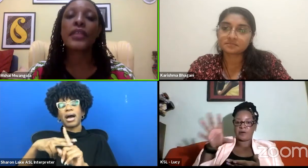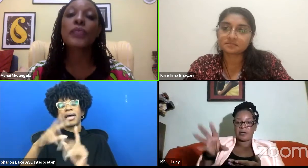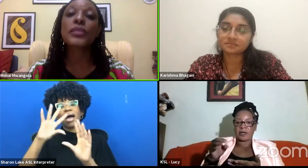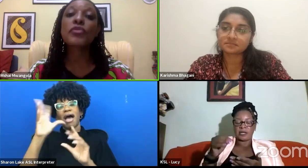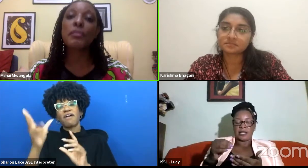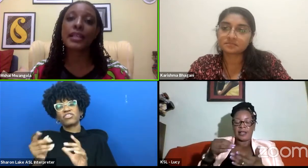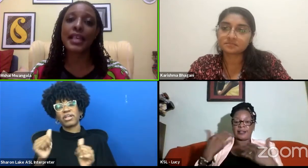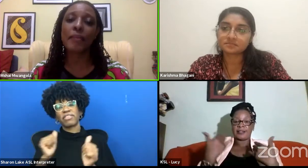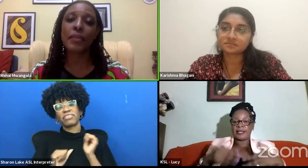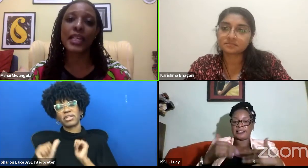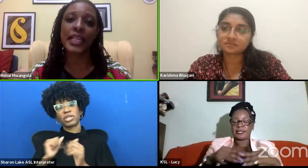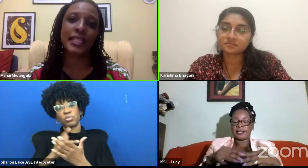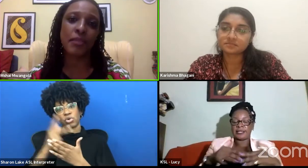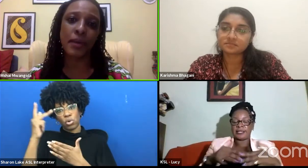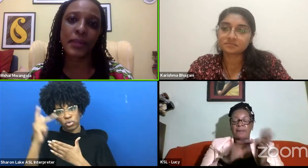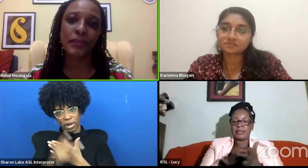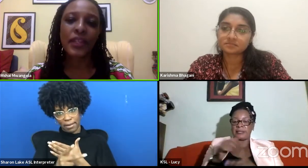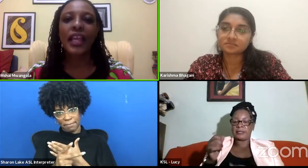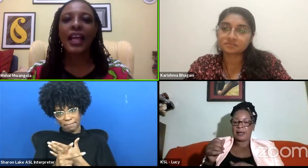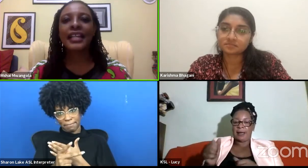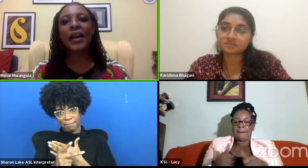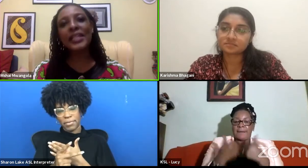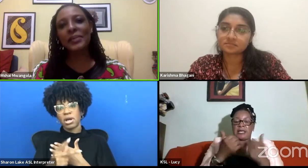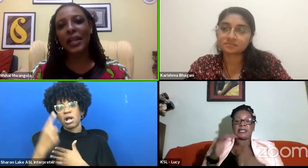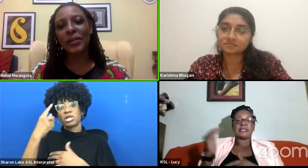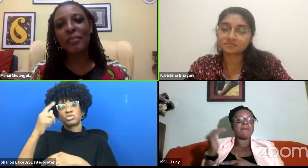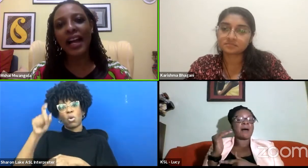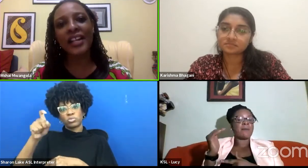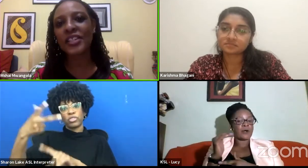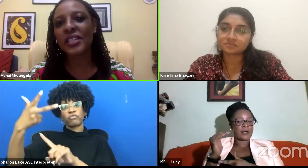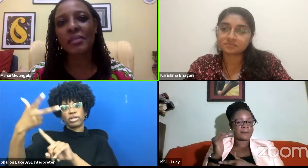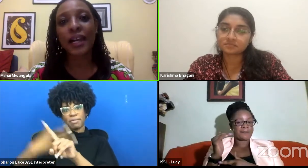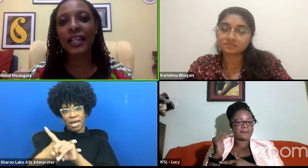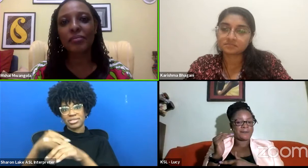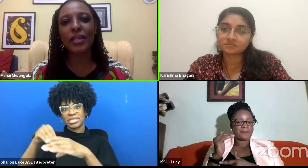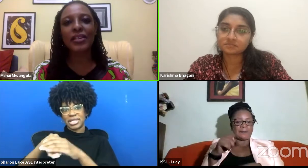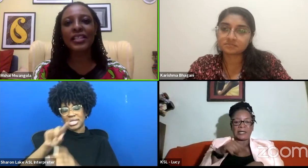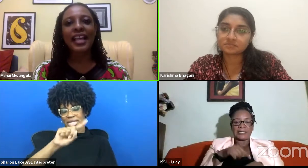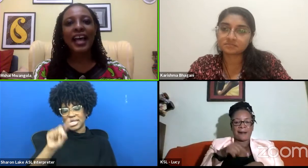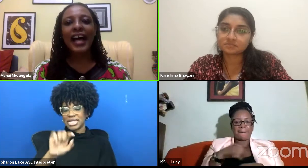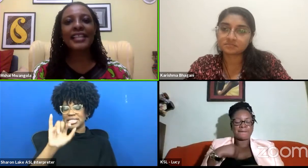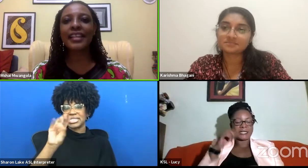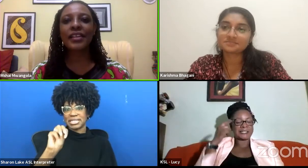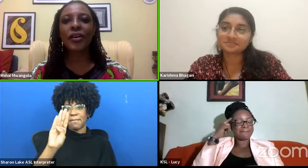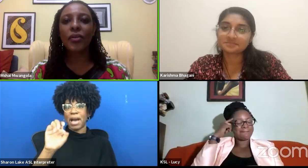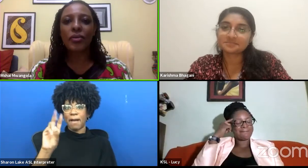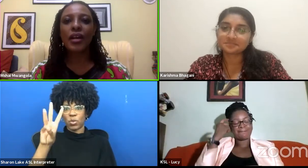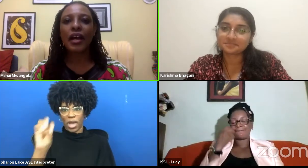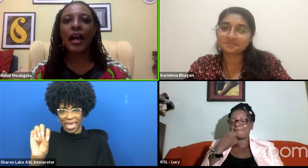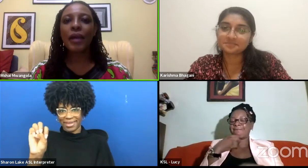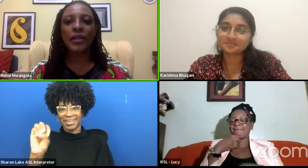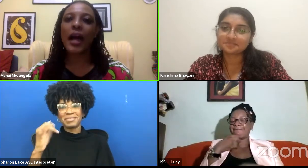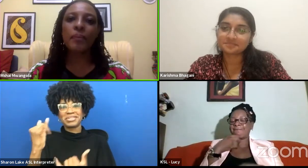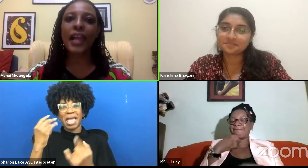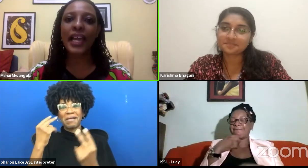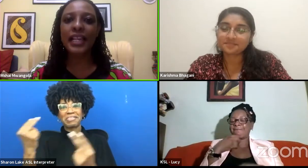that was three months happening in Zimbabwe. And nowadays, when I look back, I just smile because I said, "Oh," I applied.